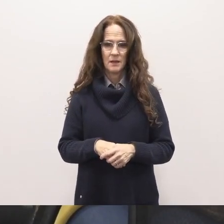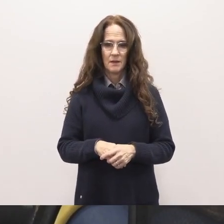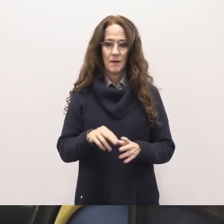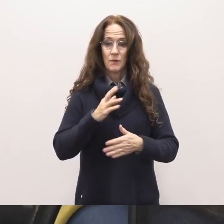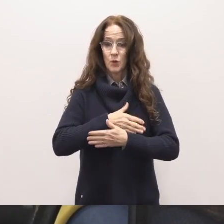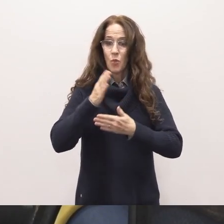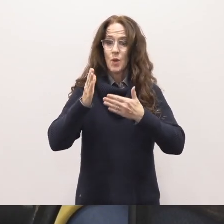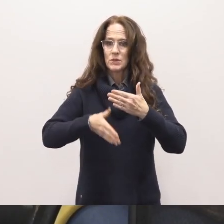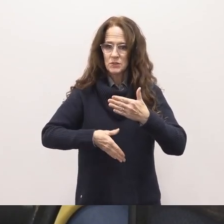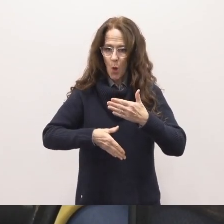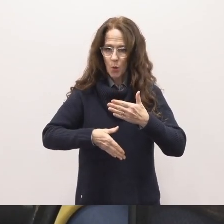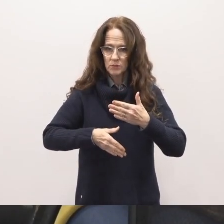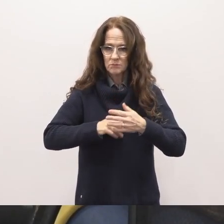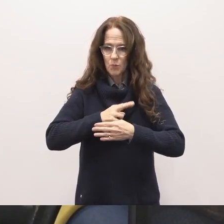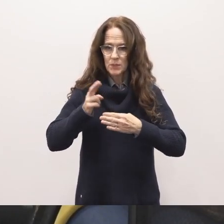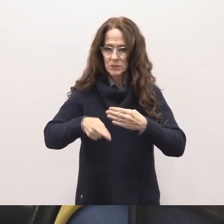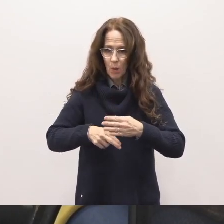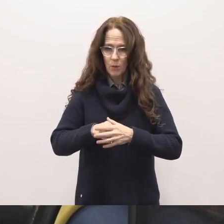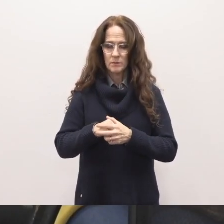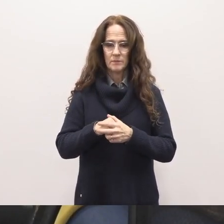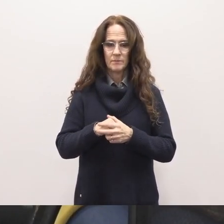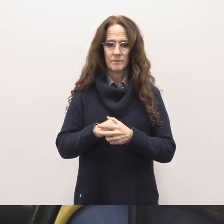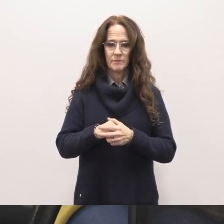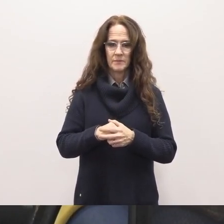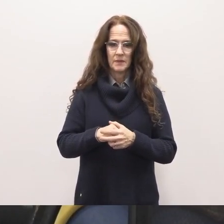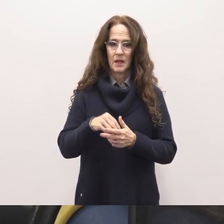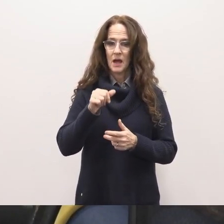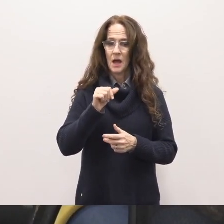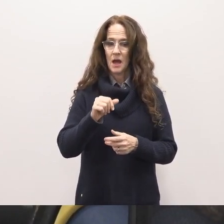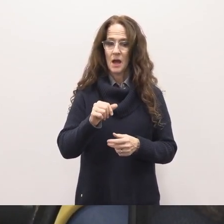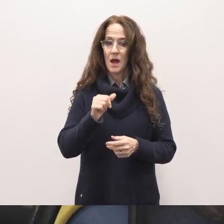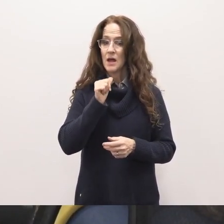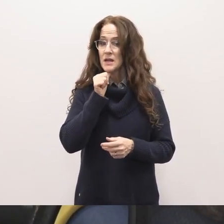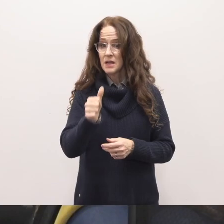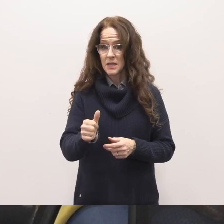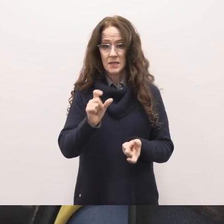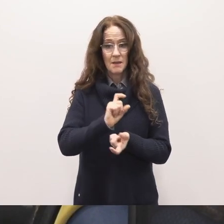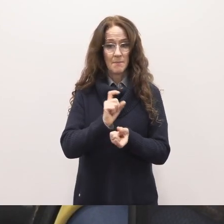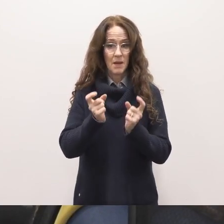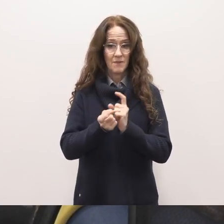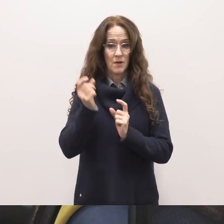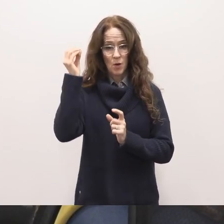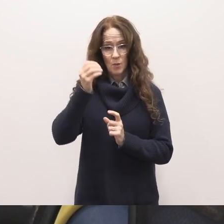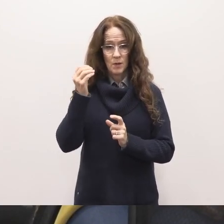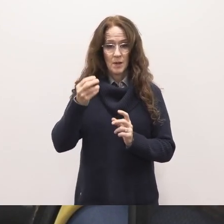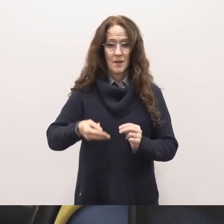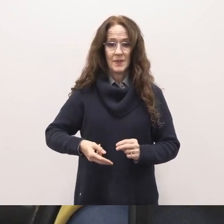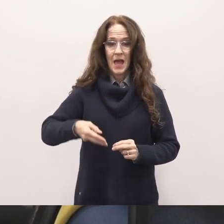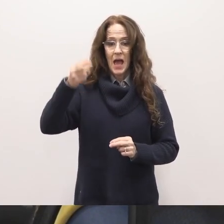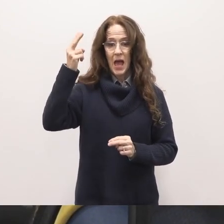of that is we've issued an unmodified opinion on the district's financial statements, and that is the highest opinion a CPA can render.